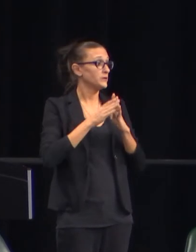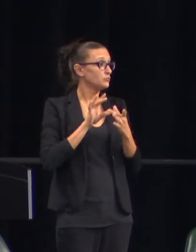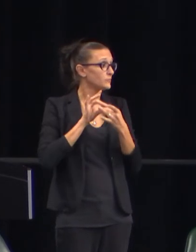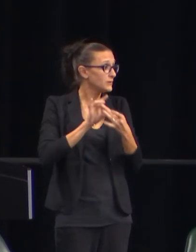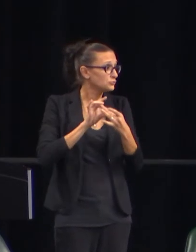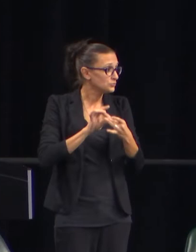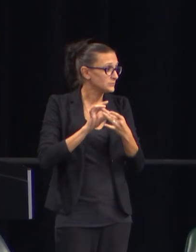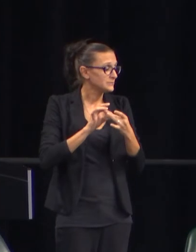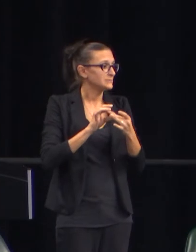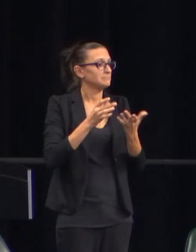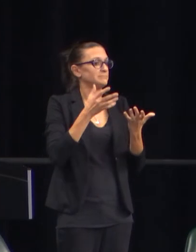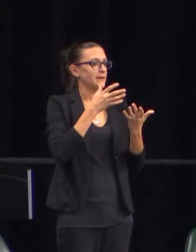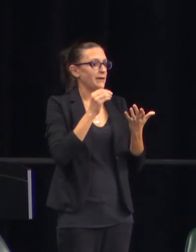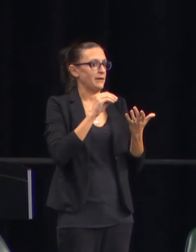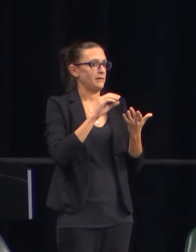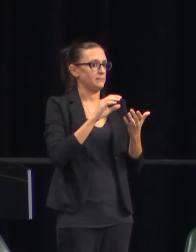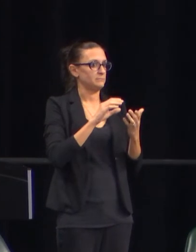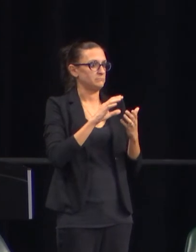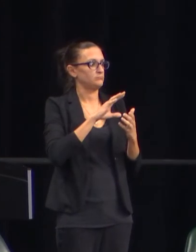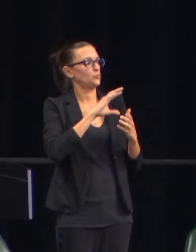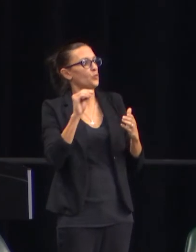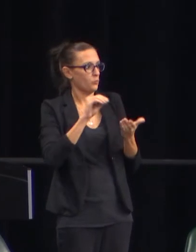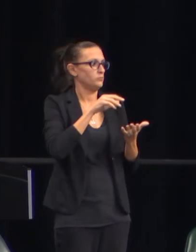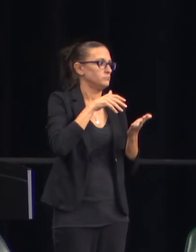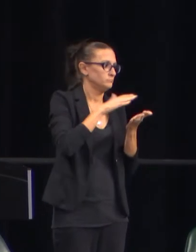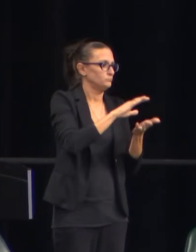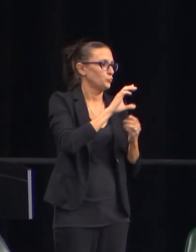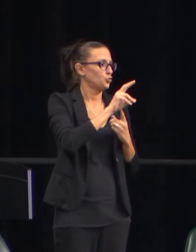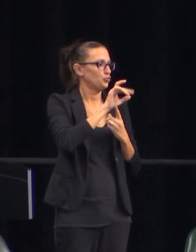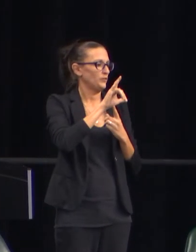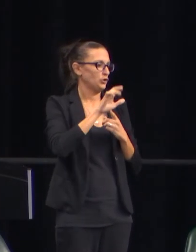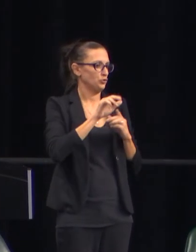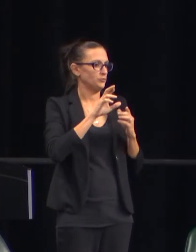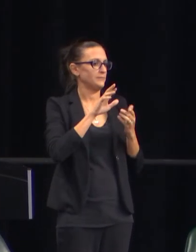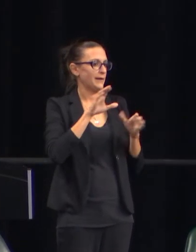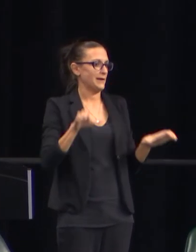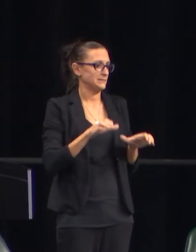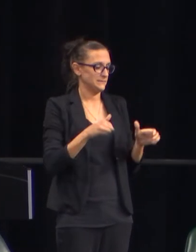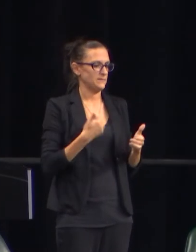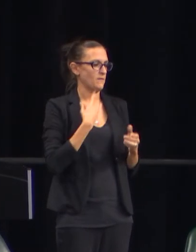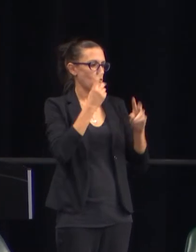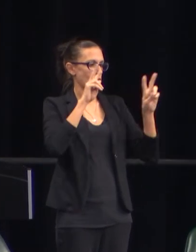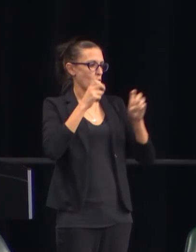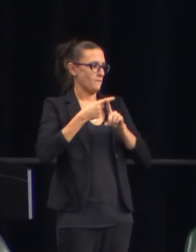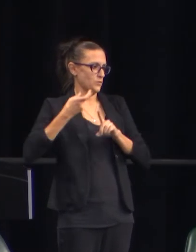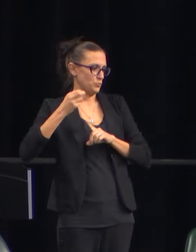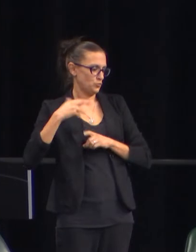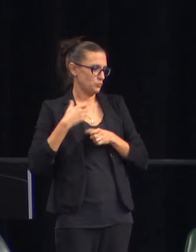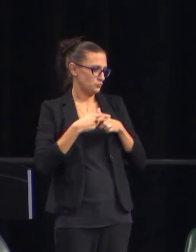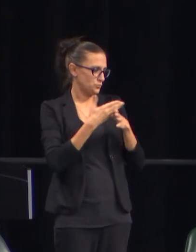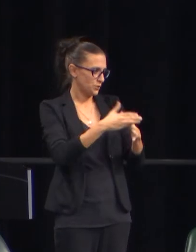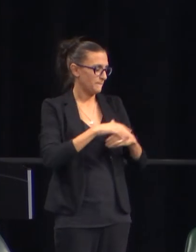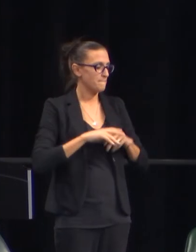and co-curricular activities. Here is a quote from Yessica. Quote.